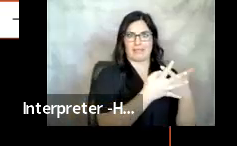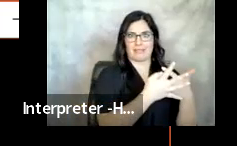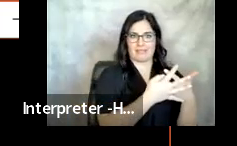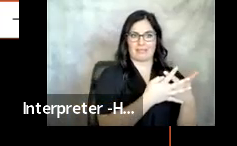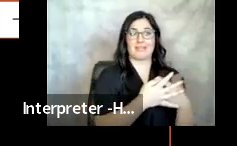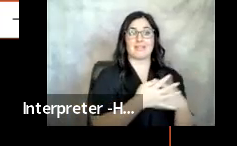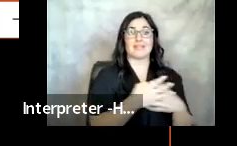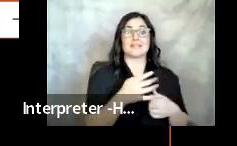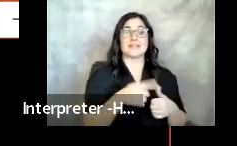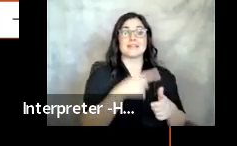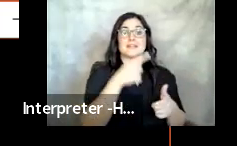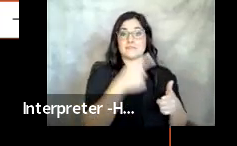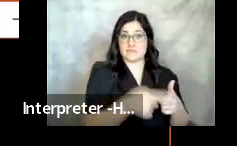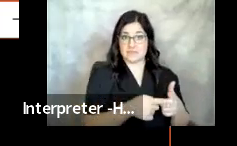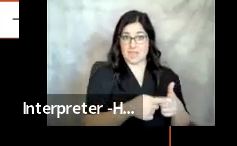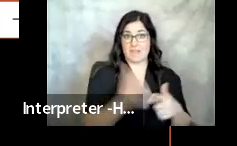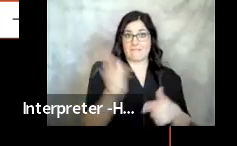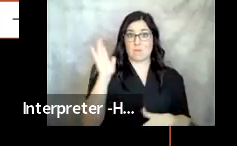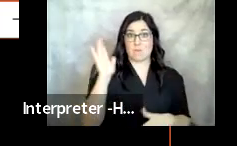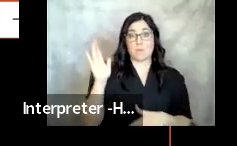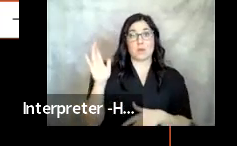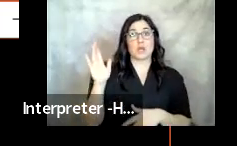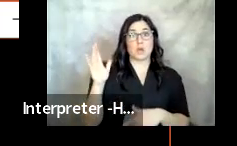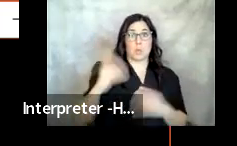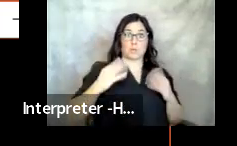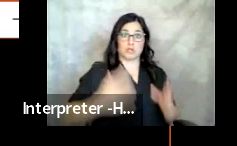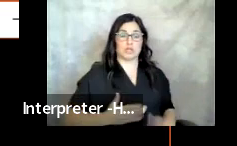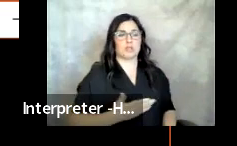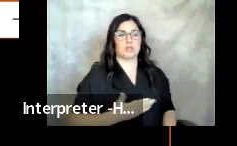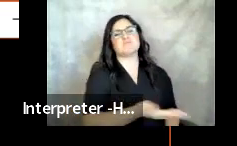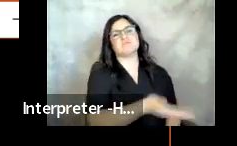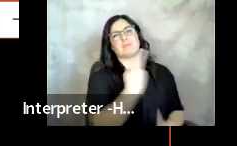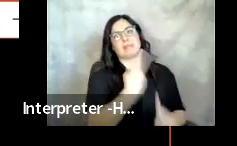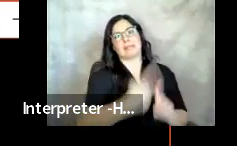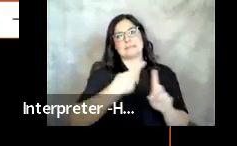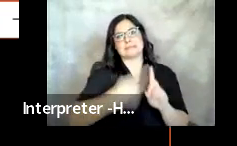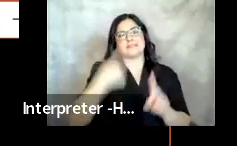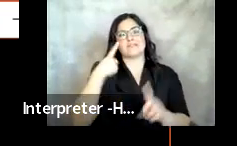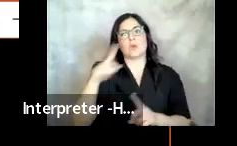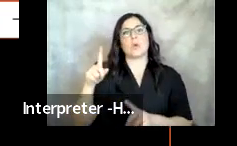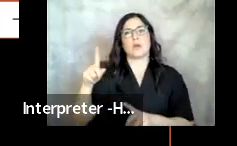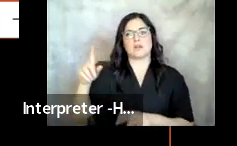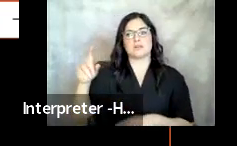out to the former master to pick the cotton. To build the roads, to. Build the railroads,